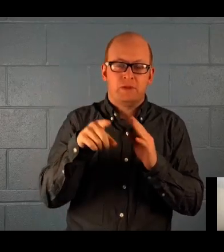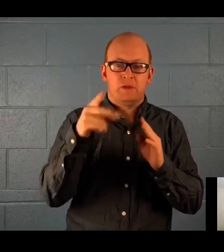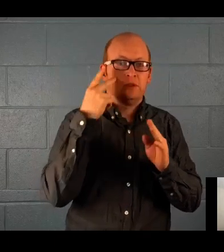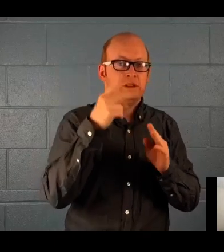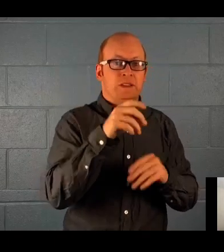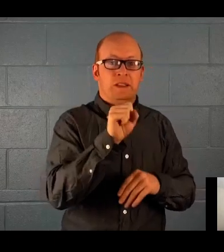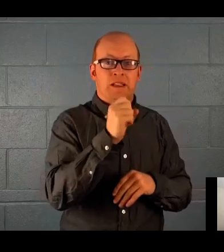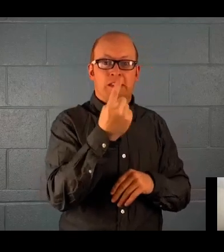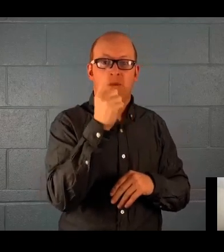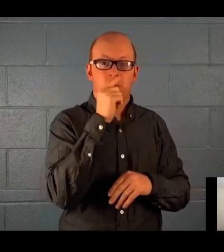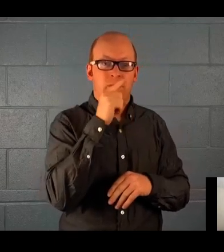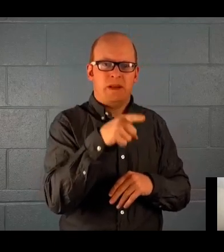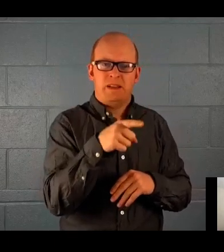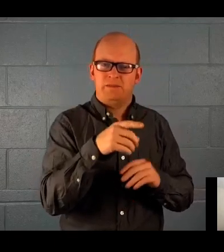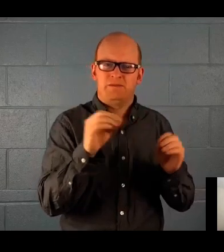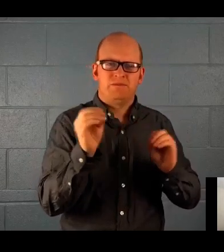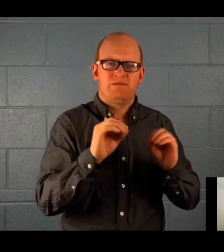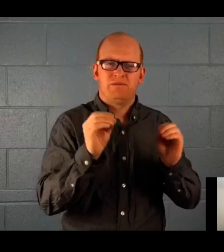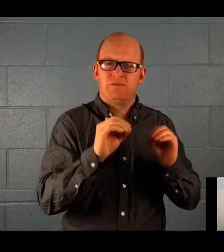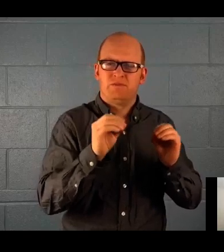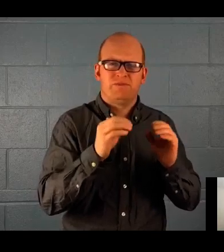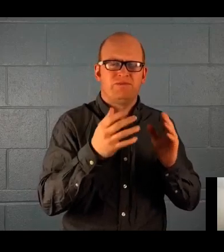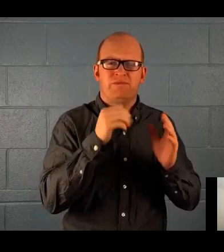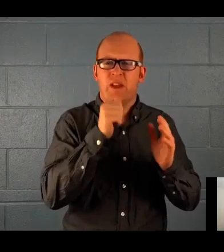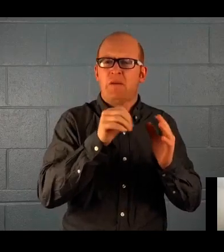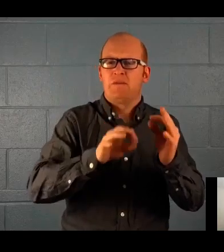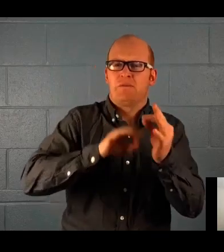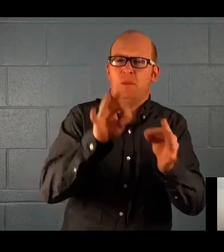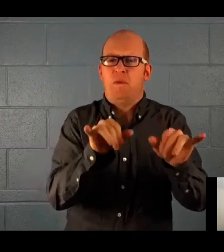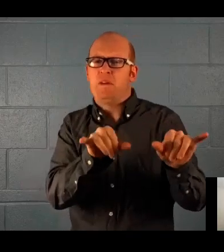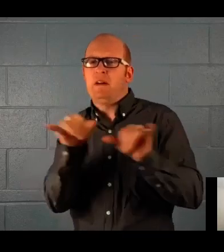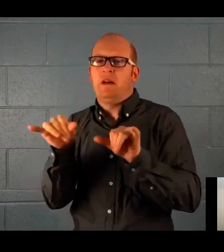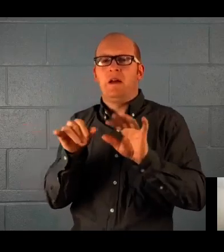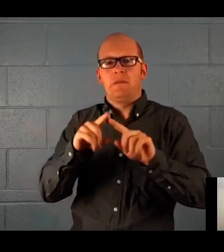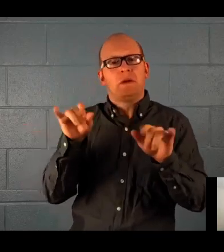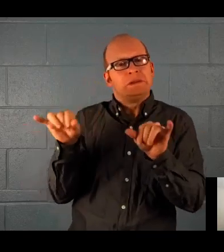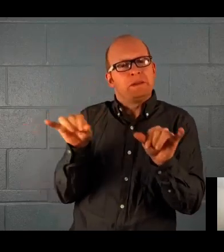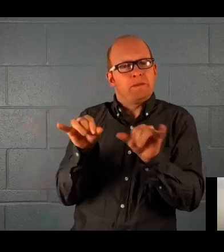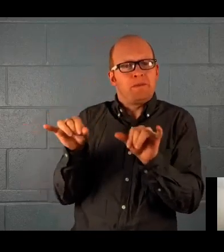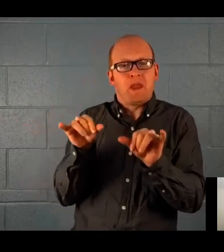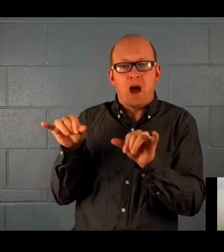a perfect model of USH1b. Nevertheless, in the late 1990s investigators